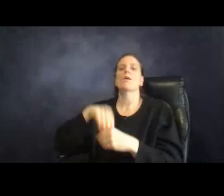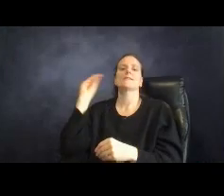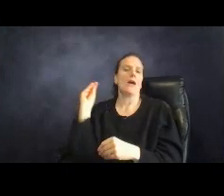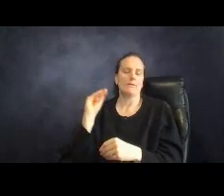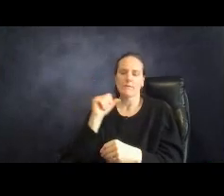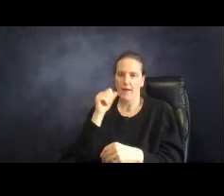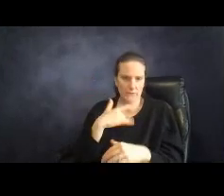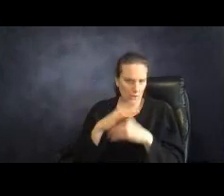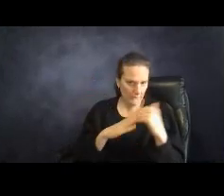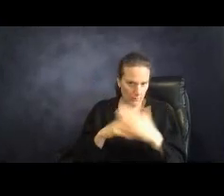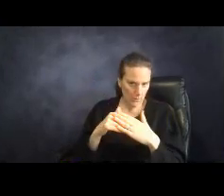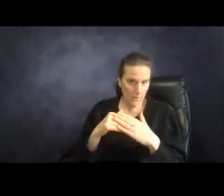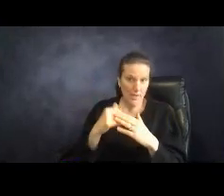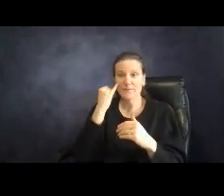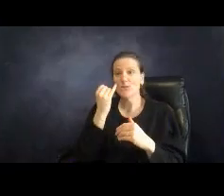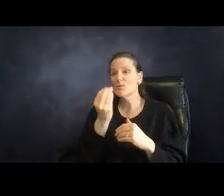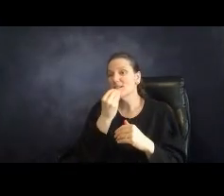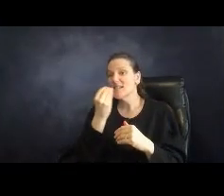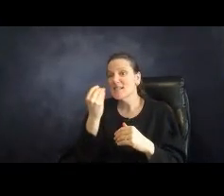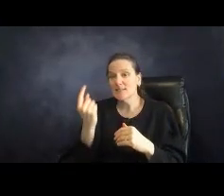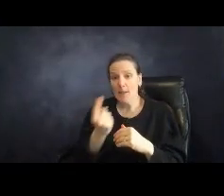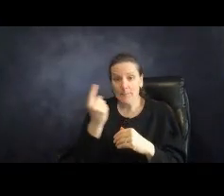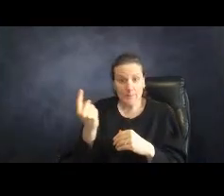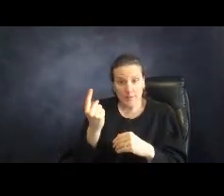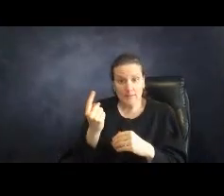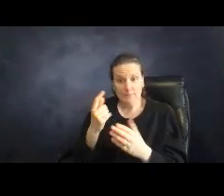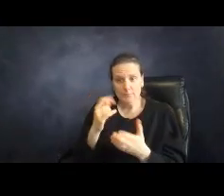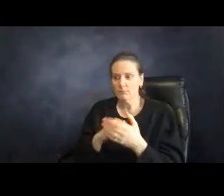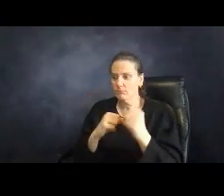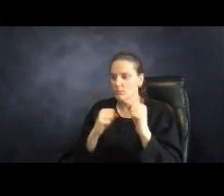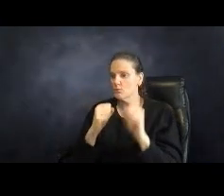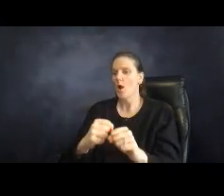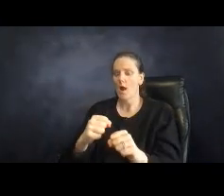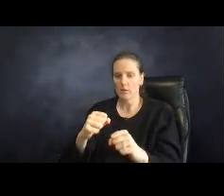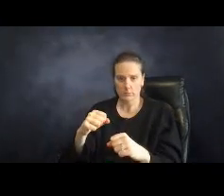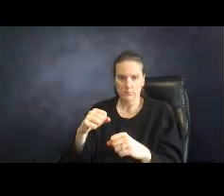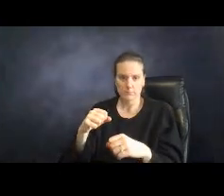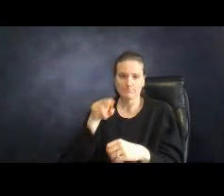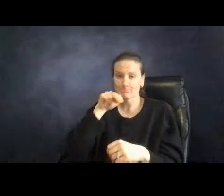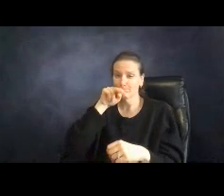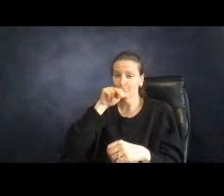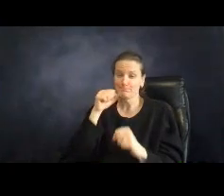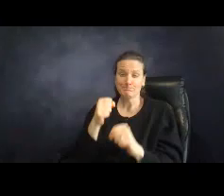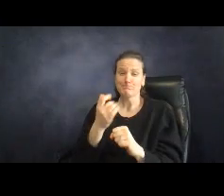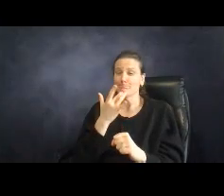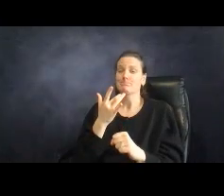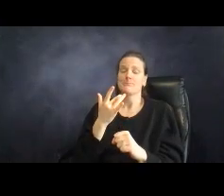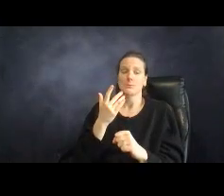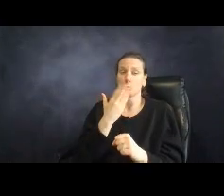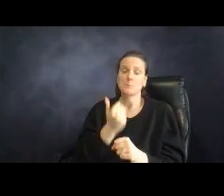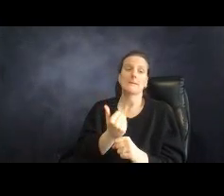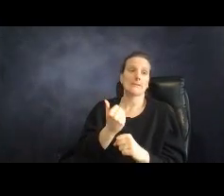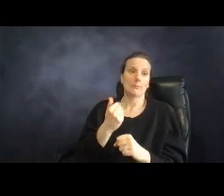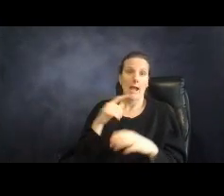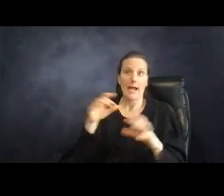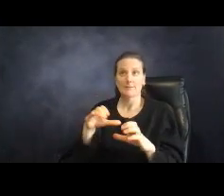And so when you eat something that is highly palatable or really sweet or activating those centers in the brain,